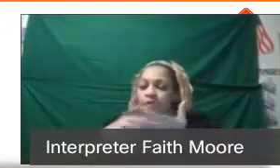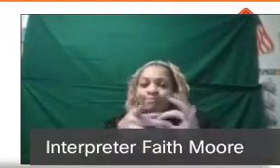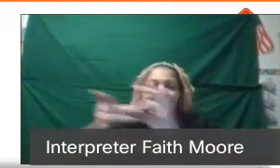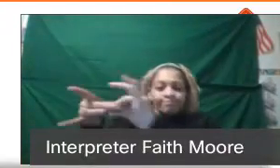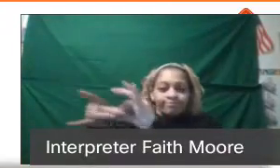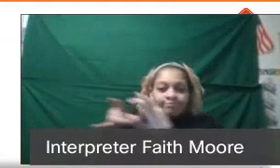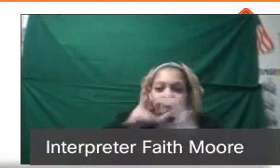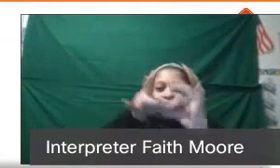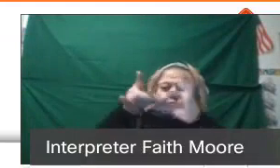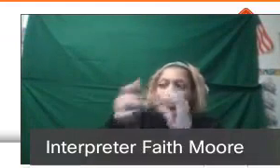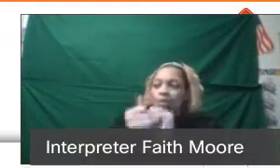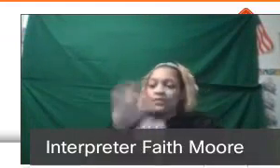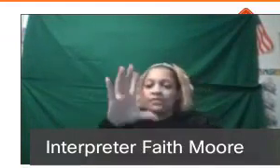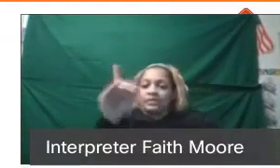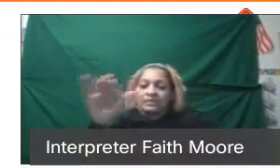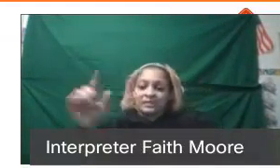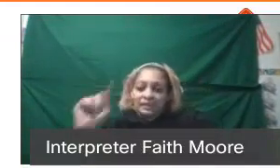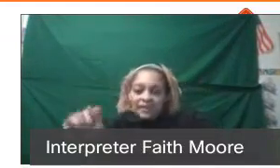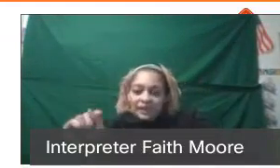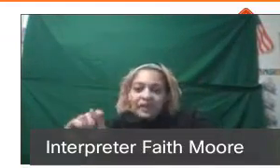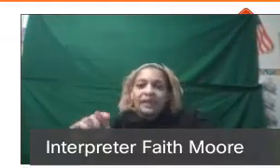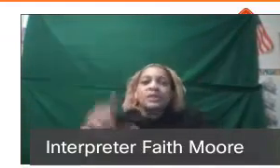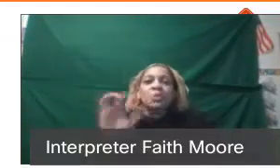With data and potentially Walmart and unity.